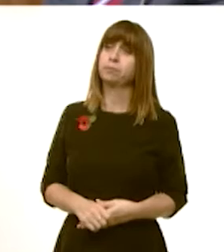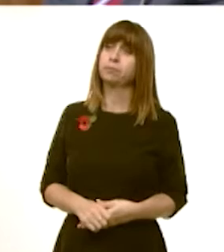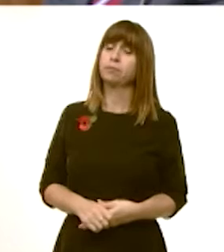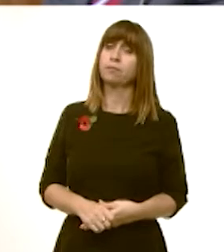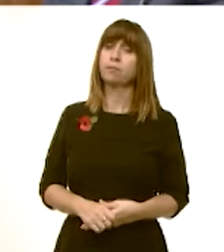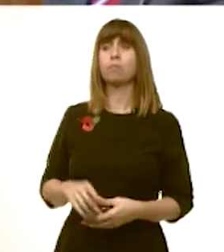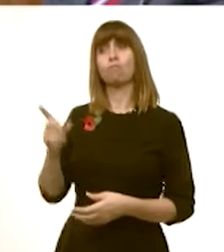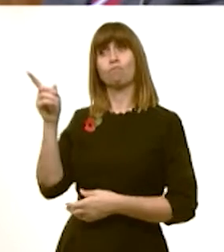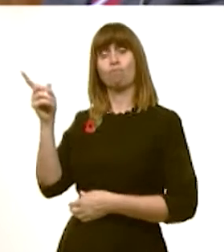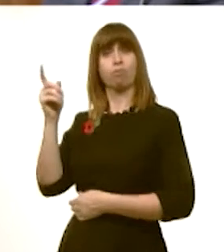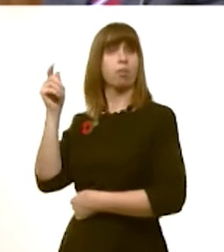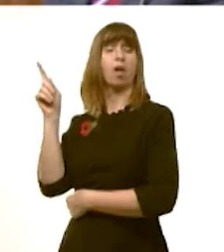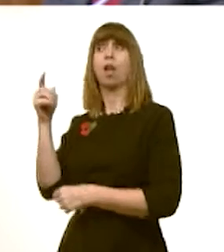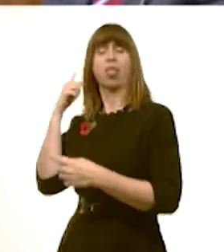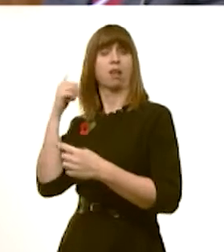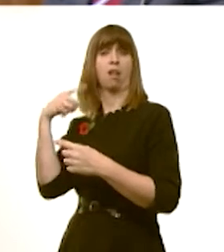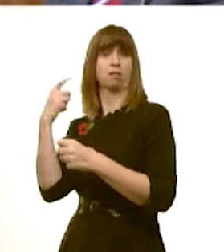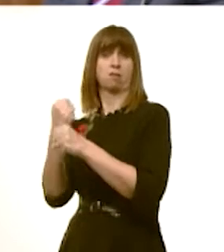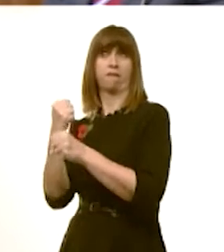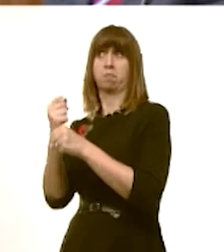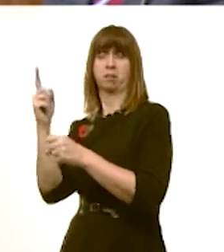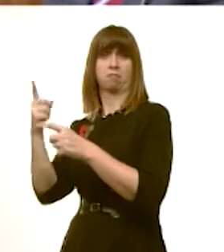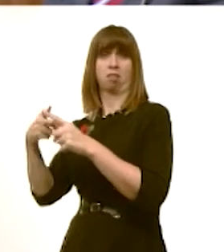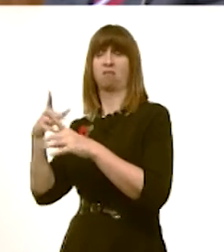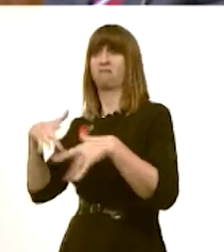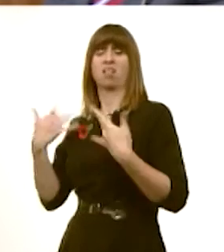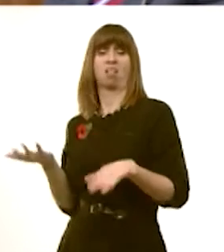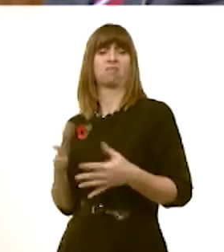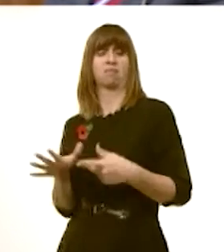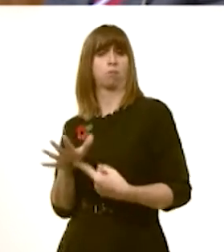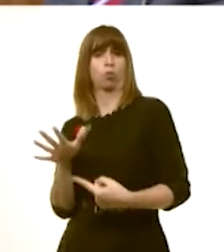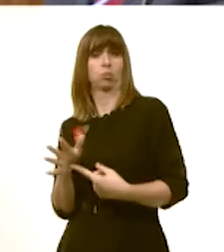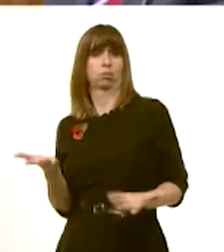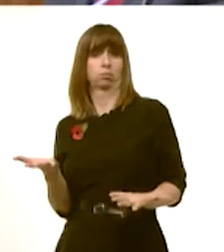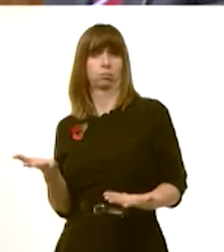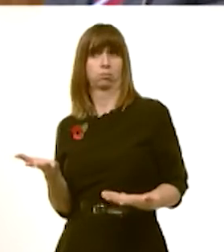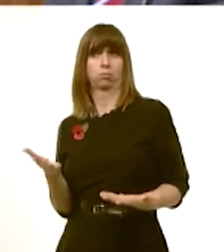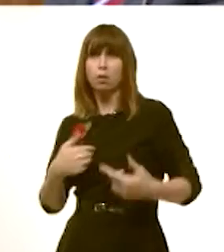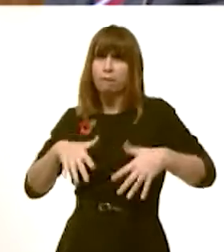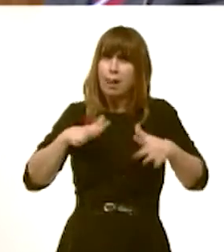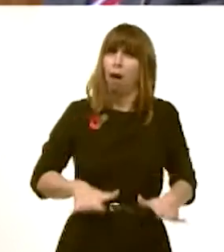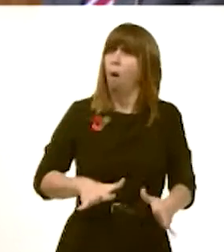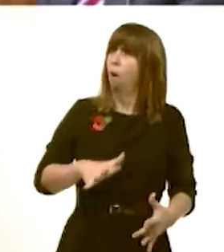that steel isnít important, that this is seen as a relic of the past. Not for us in Wales, itís not. Itís an important industry.